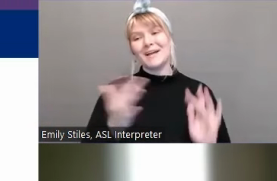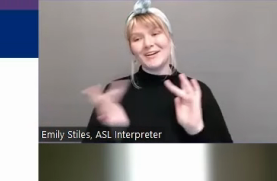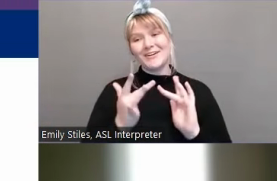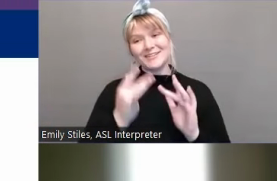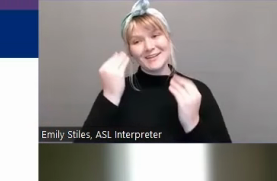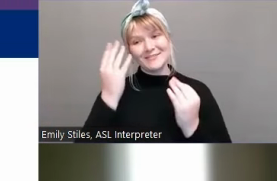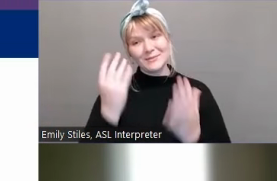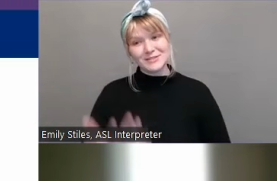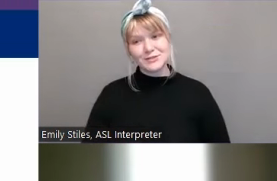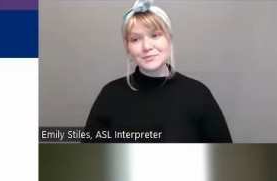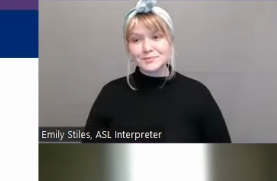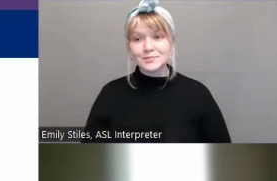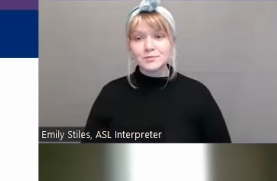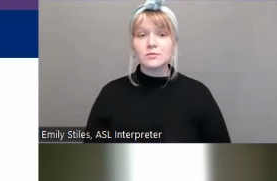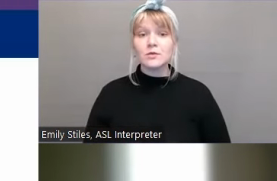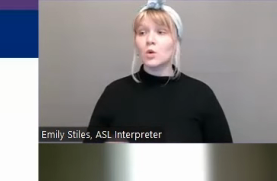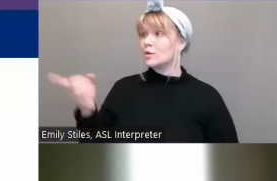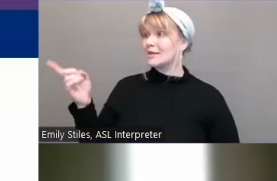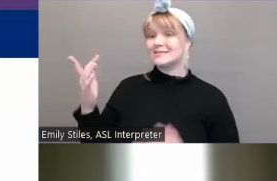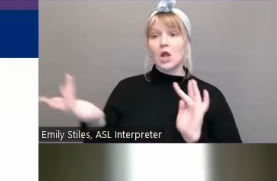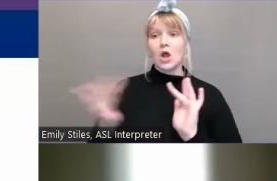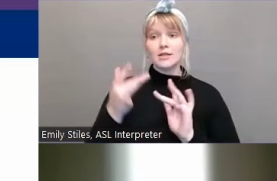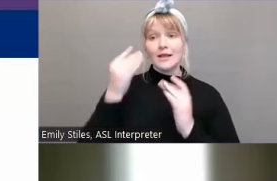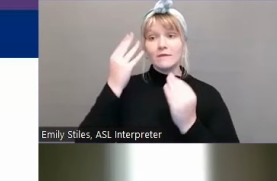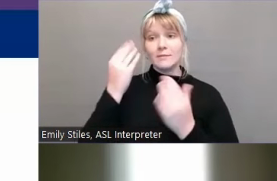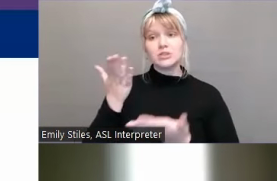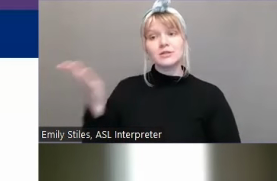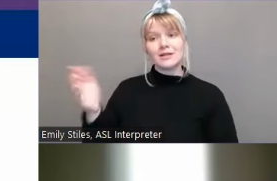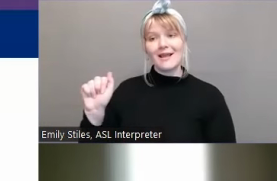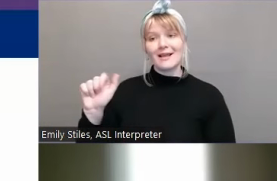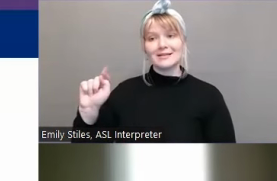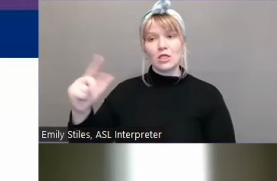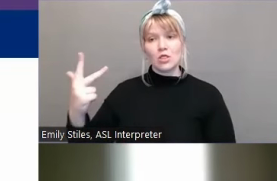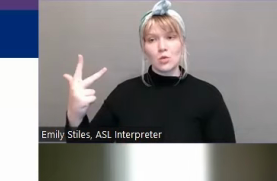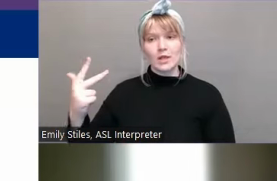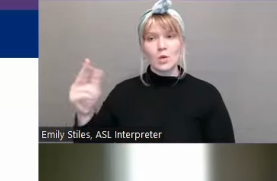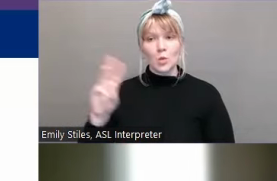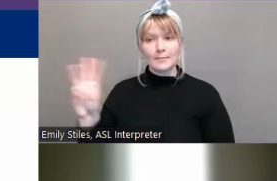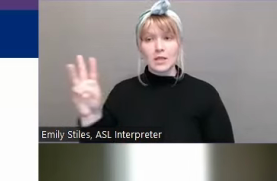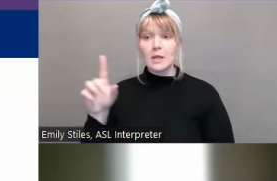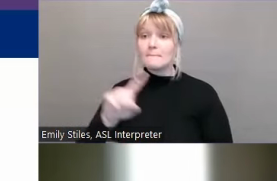So, this contact information is on the AT3 website, but if you ever have questions about